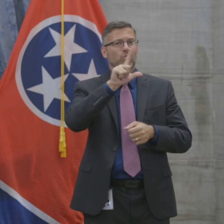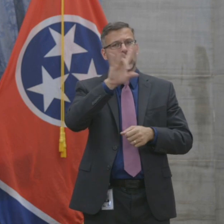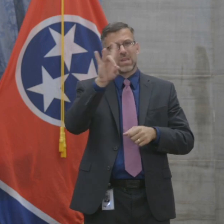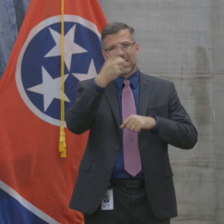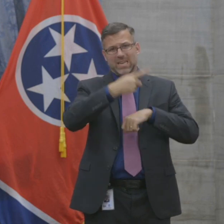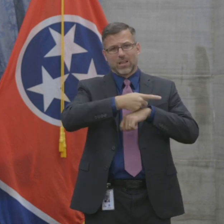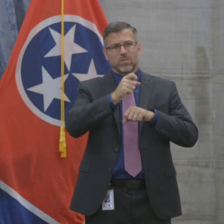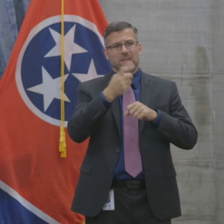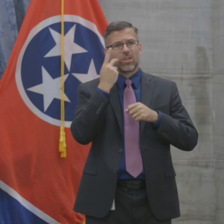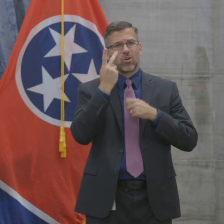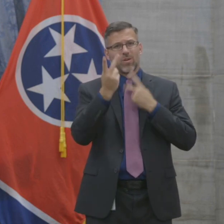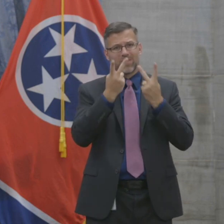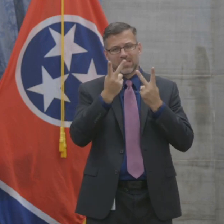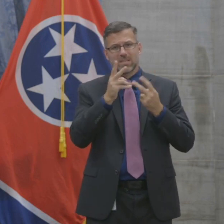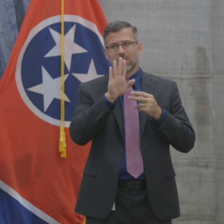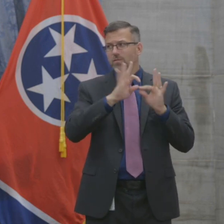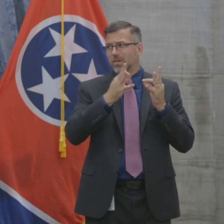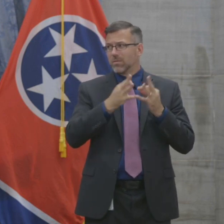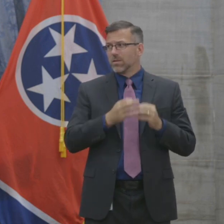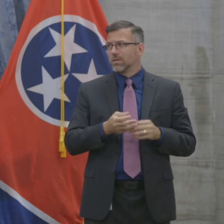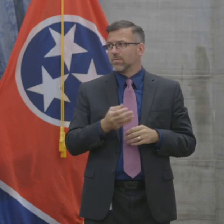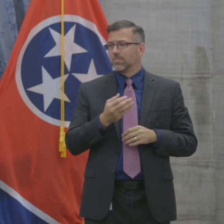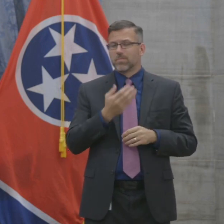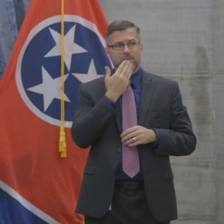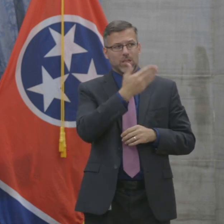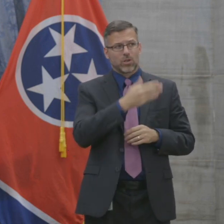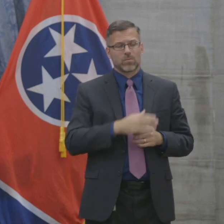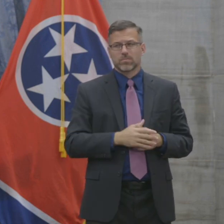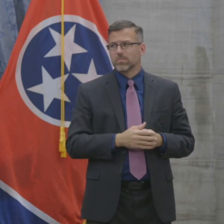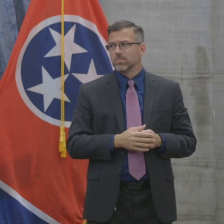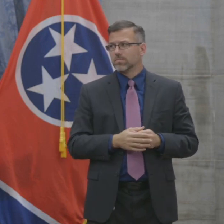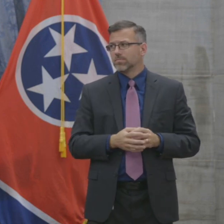once. Families will wear PPE, meet outside, do anything to